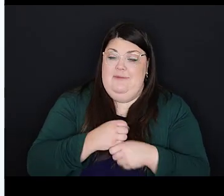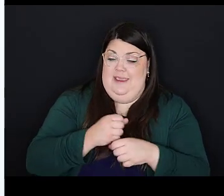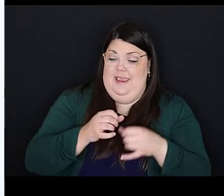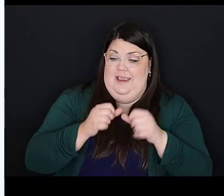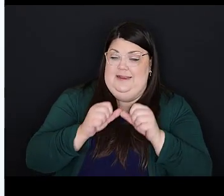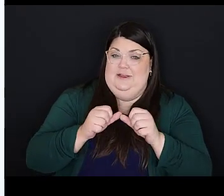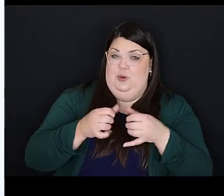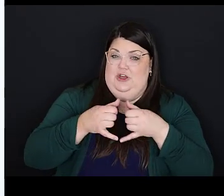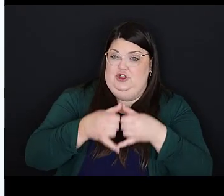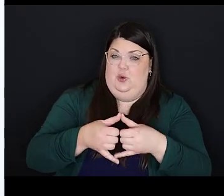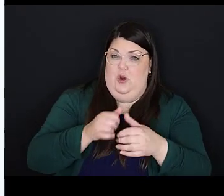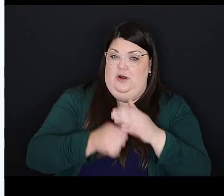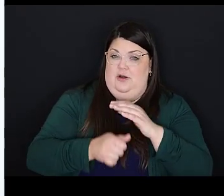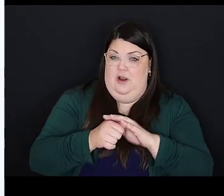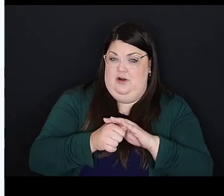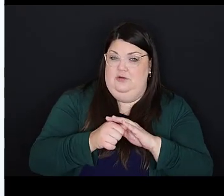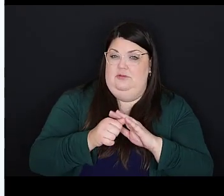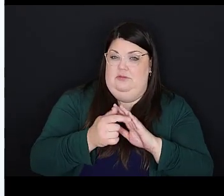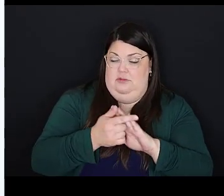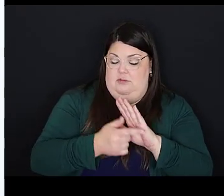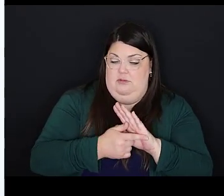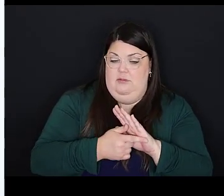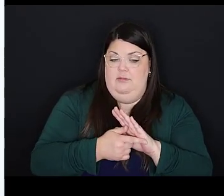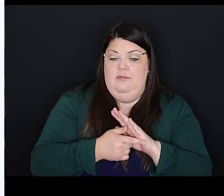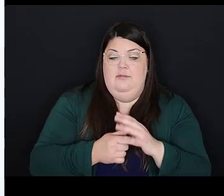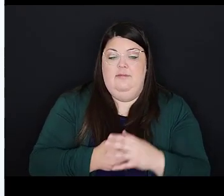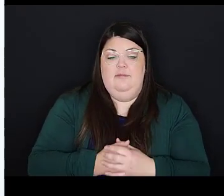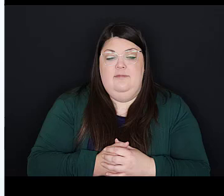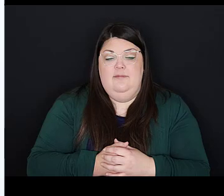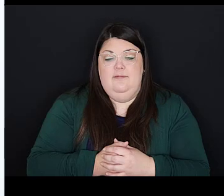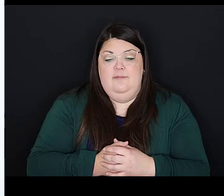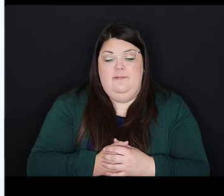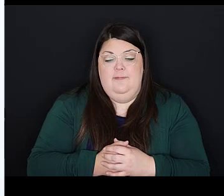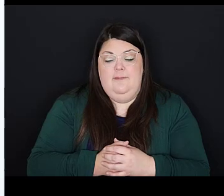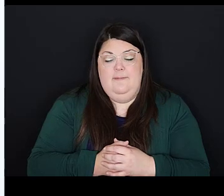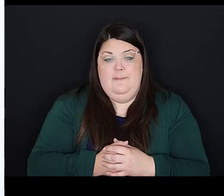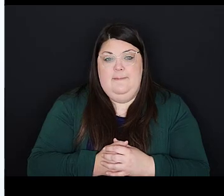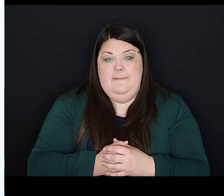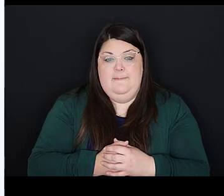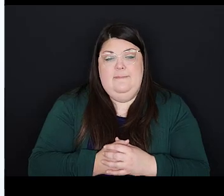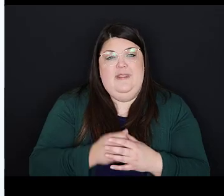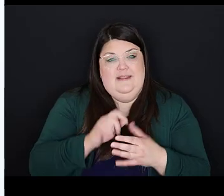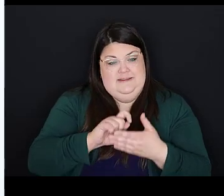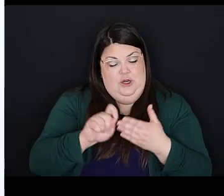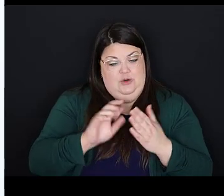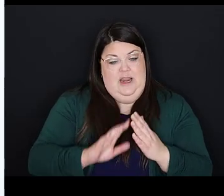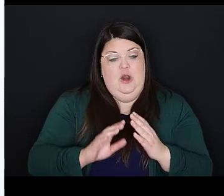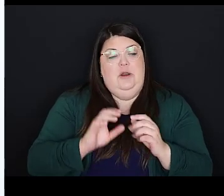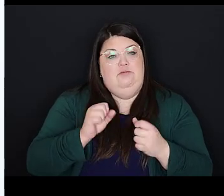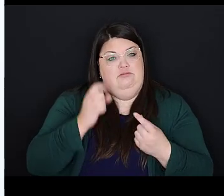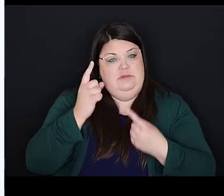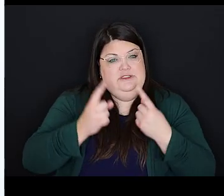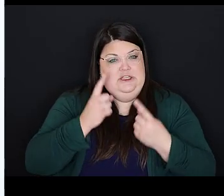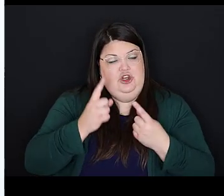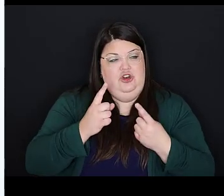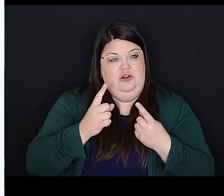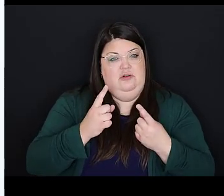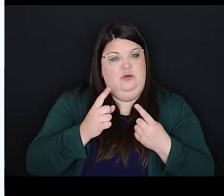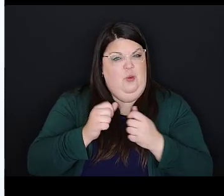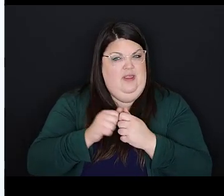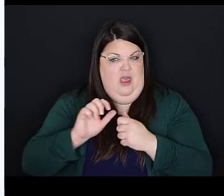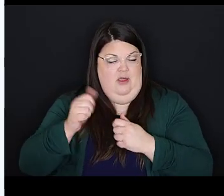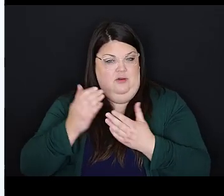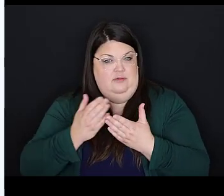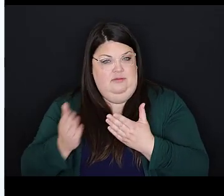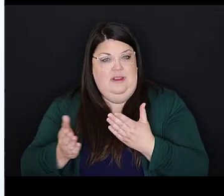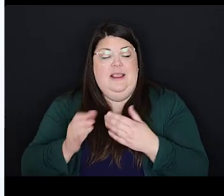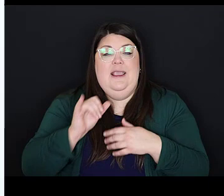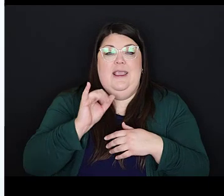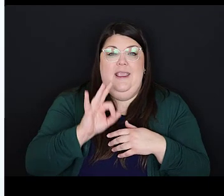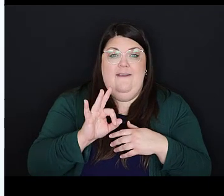under 34 C.F.R. 75.253, the Secretary considers, among other things: whether a grantee has made